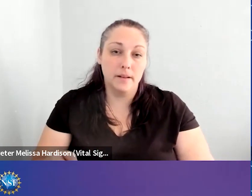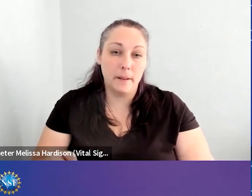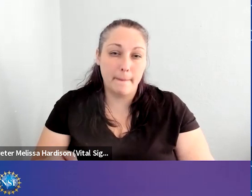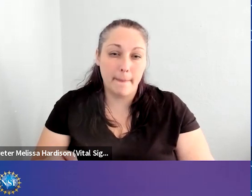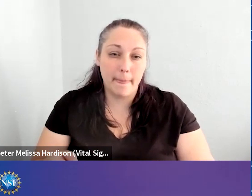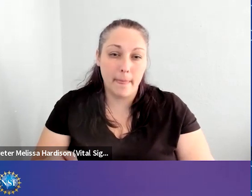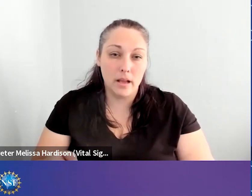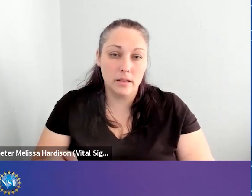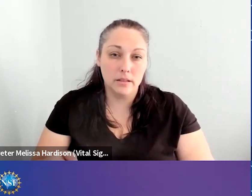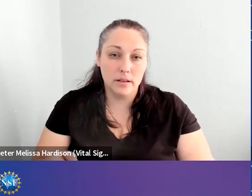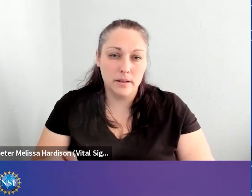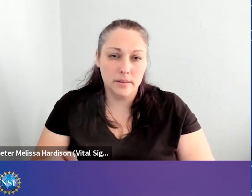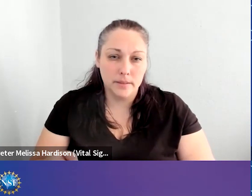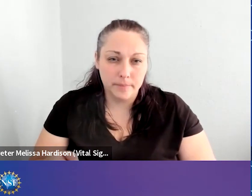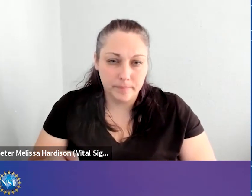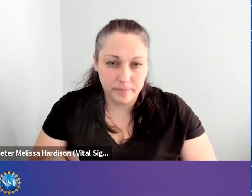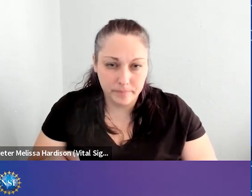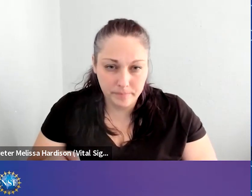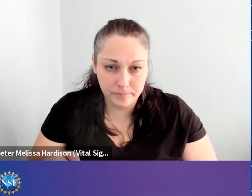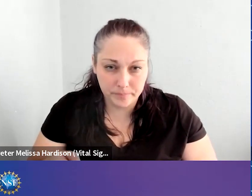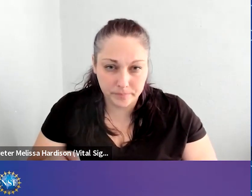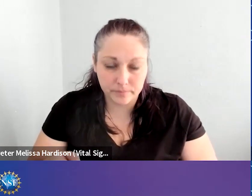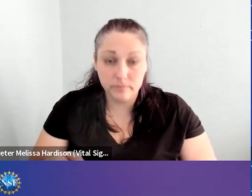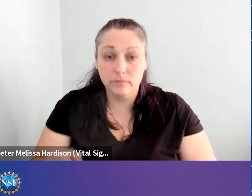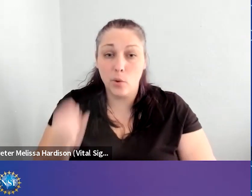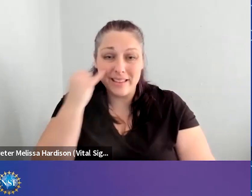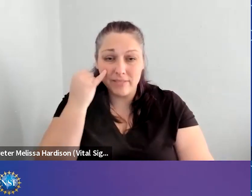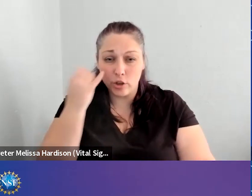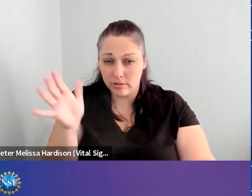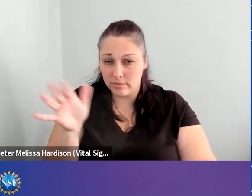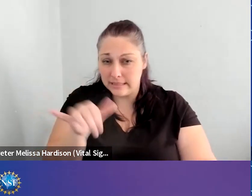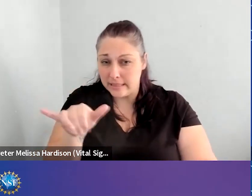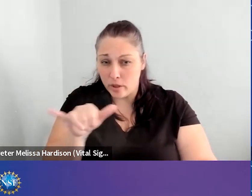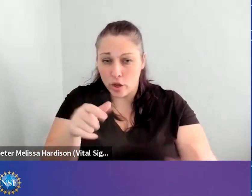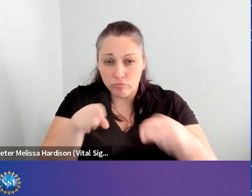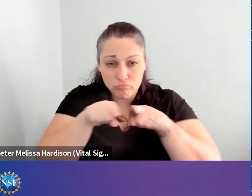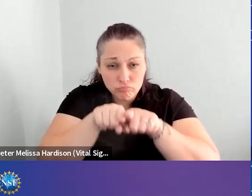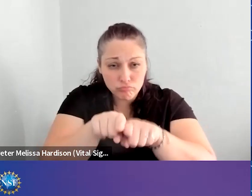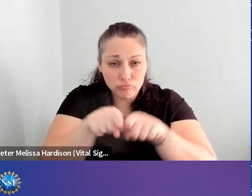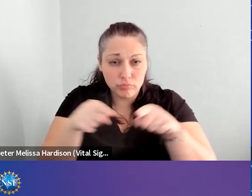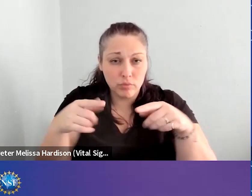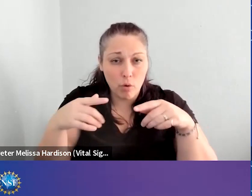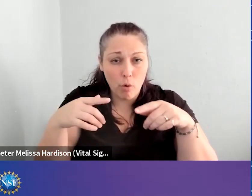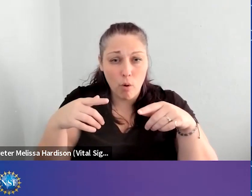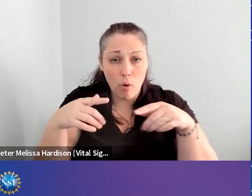So similarity is okay, overlap in budget is not okay.